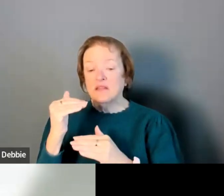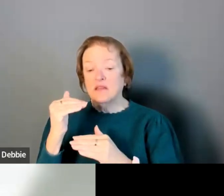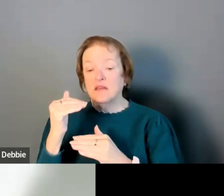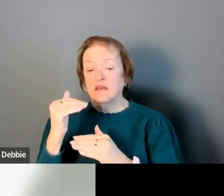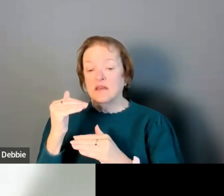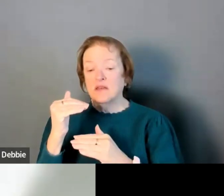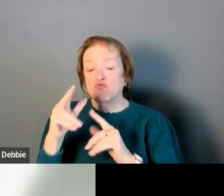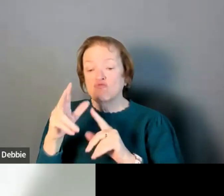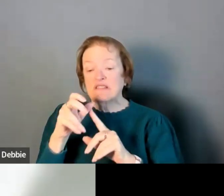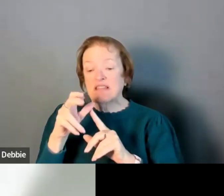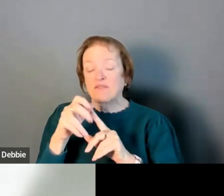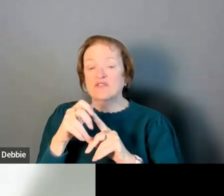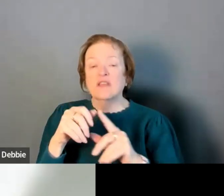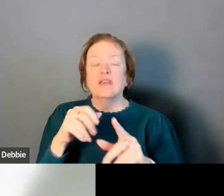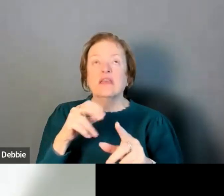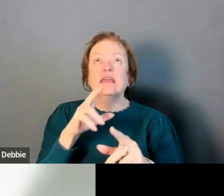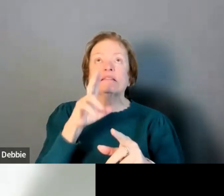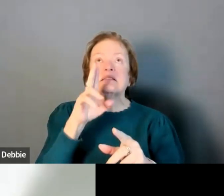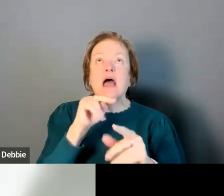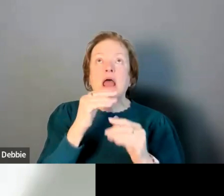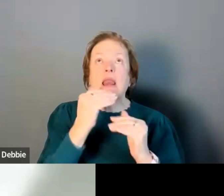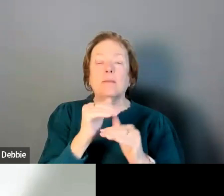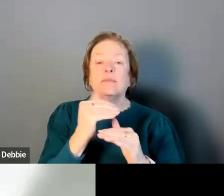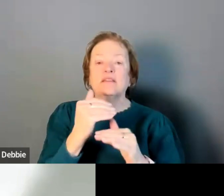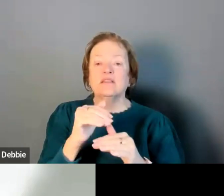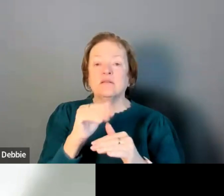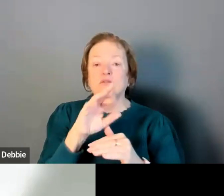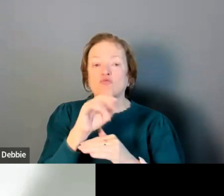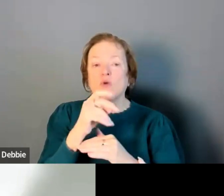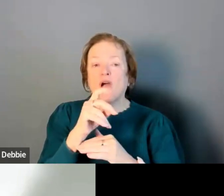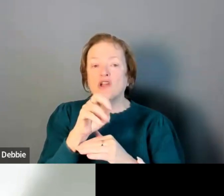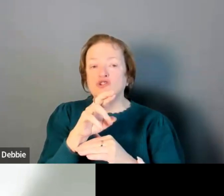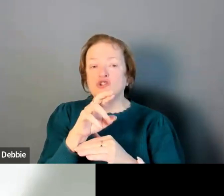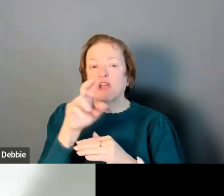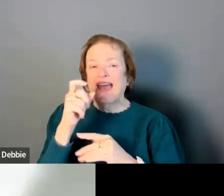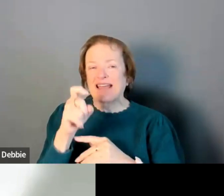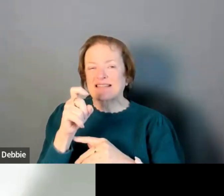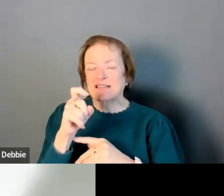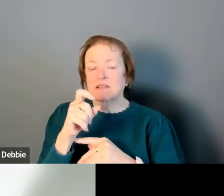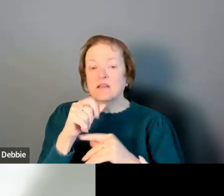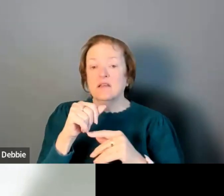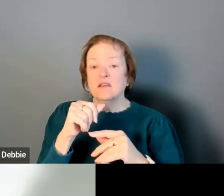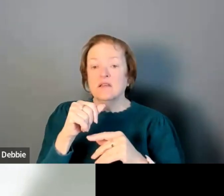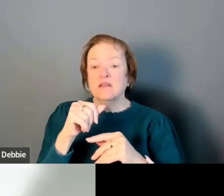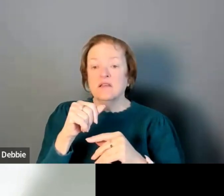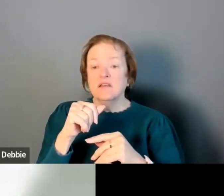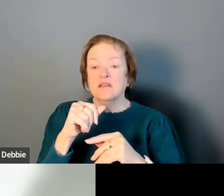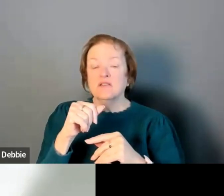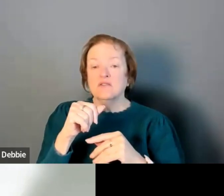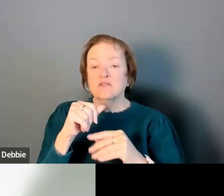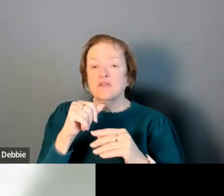So, unlimited receivers are unlimited Roger Xs. Teacher, not unlimited microphones,